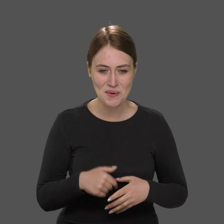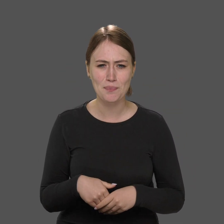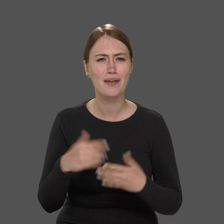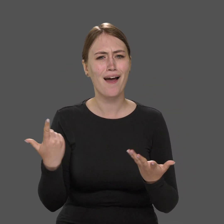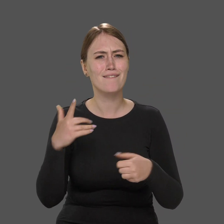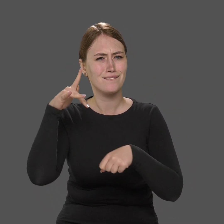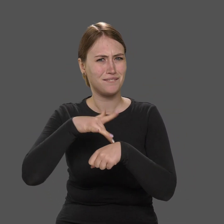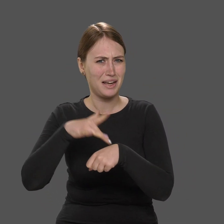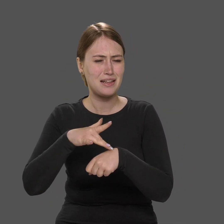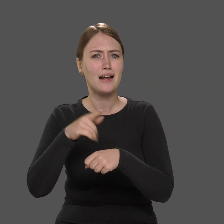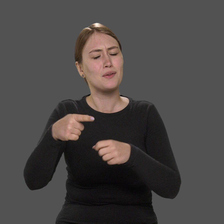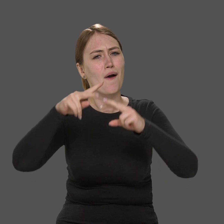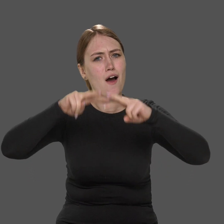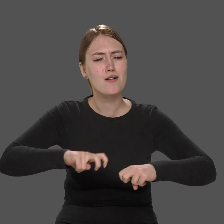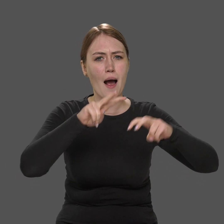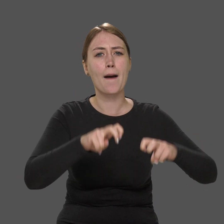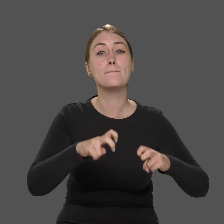The conclusions from such research